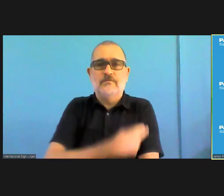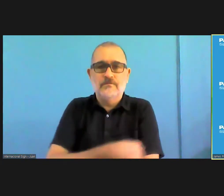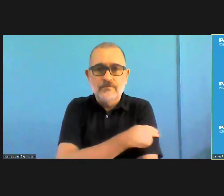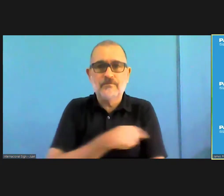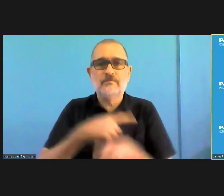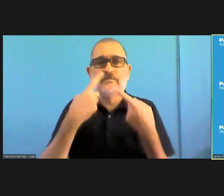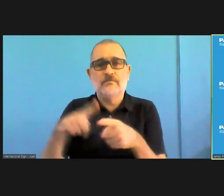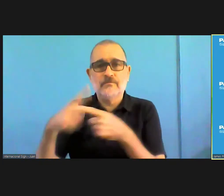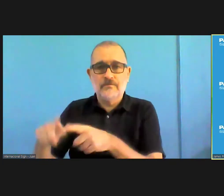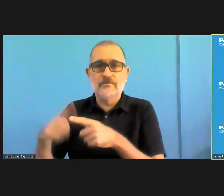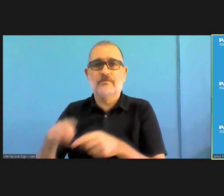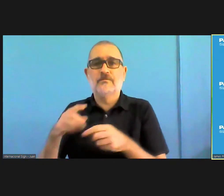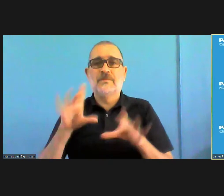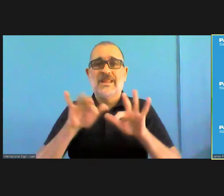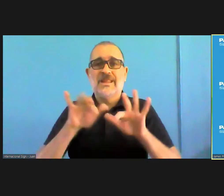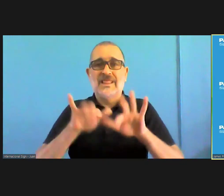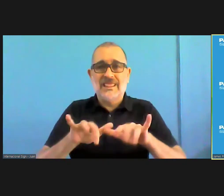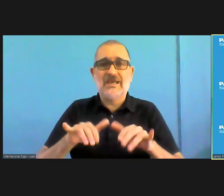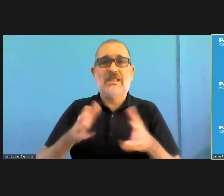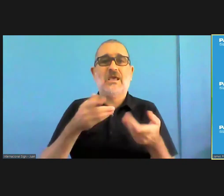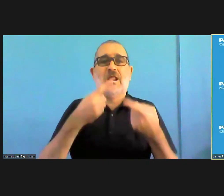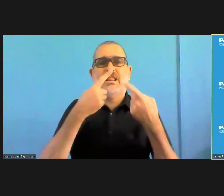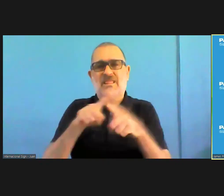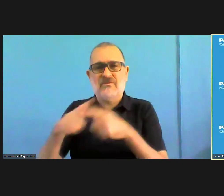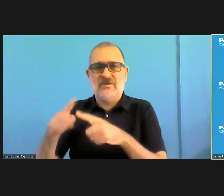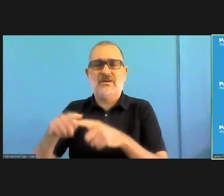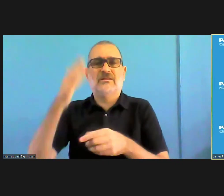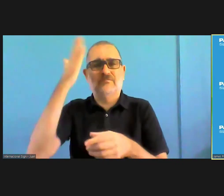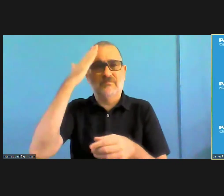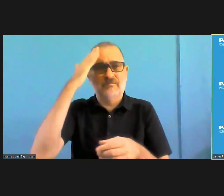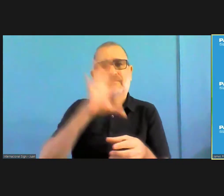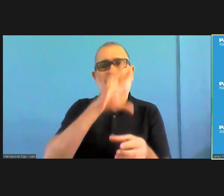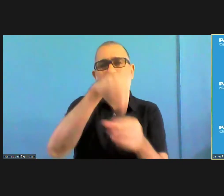begin to address the enormous burden of NCDs throughout the region.